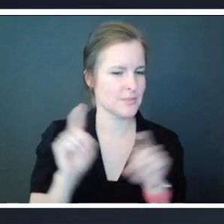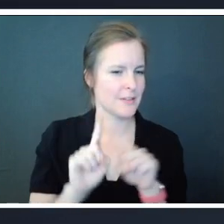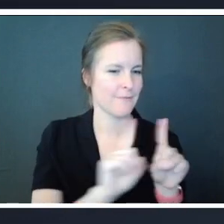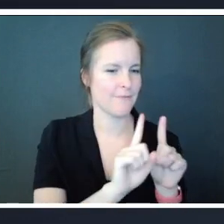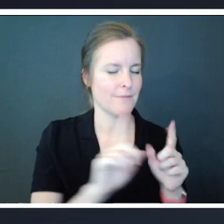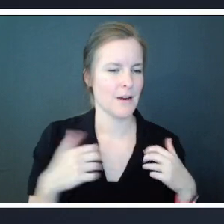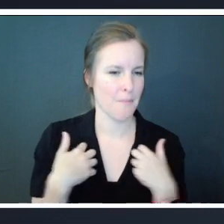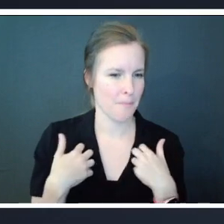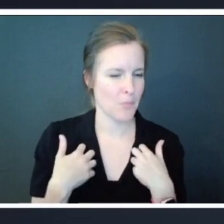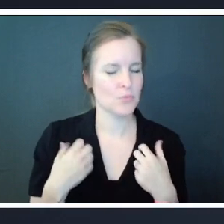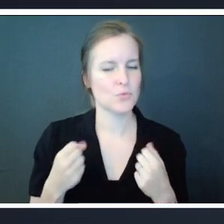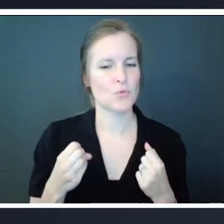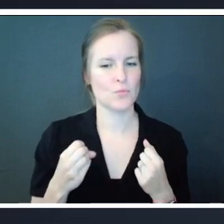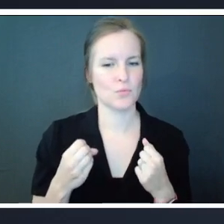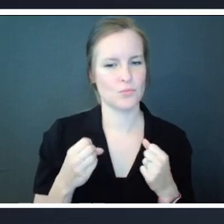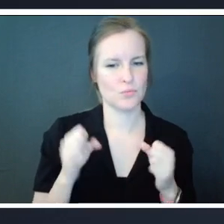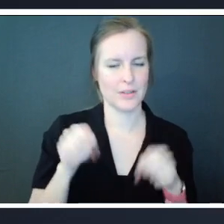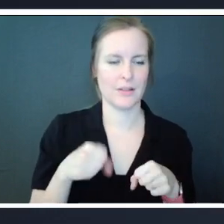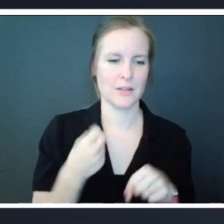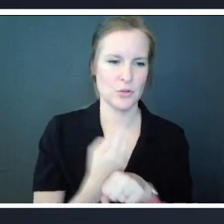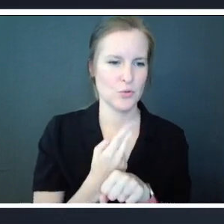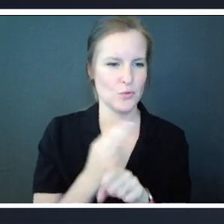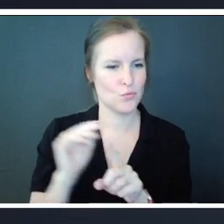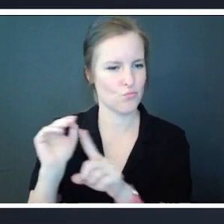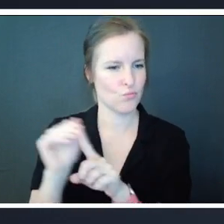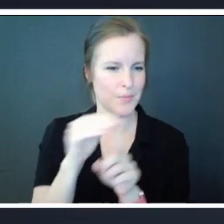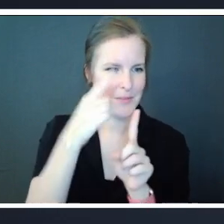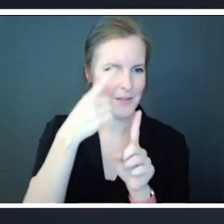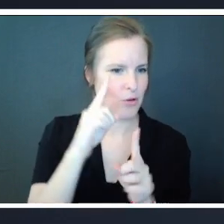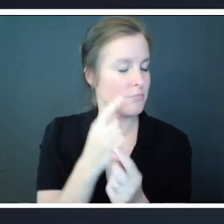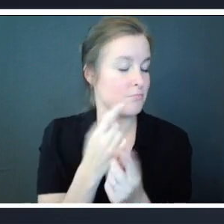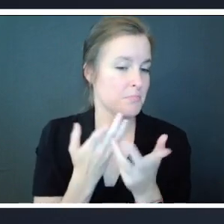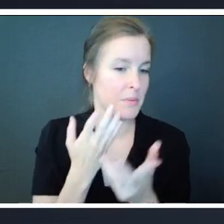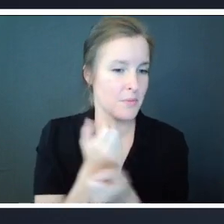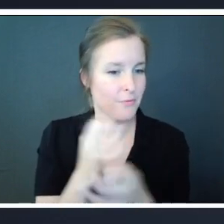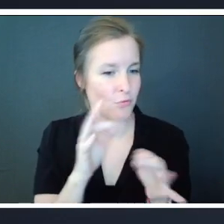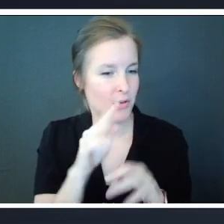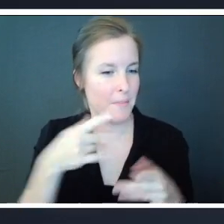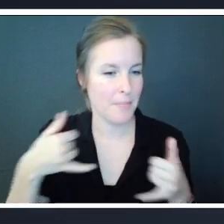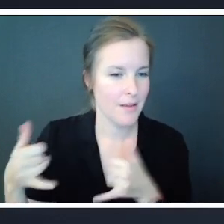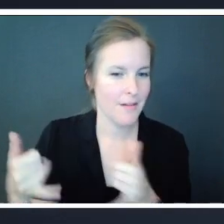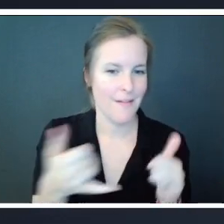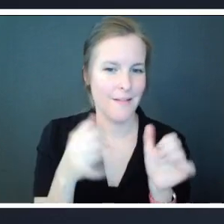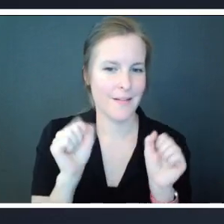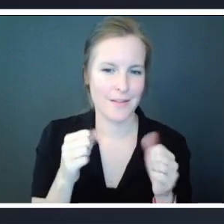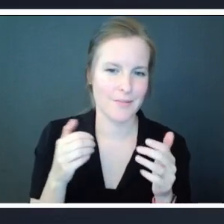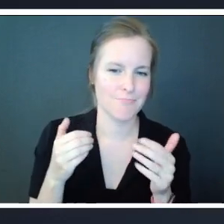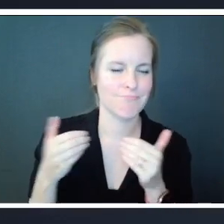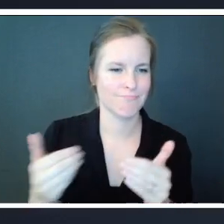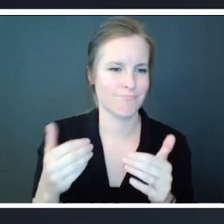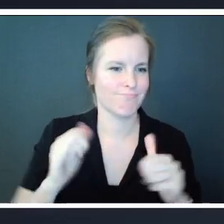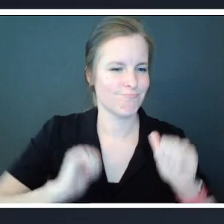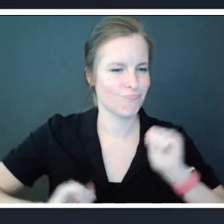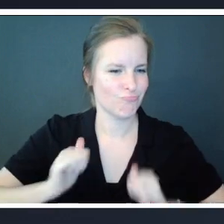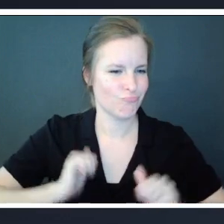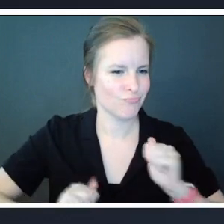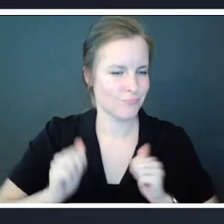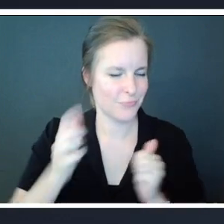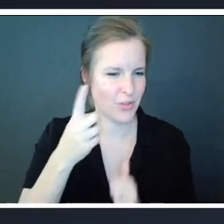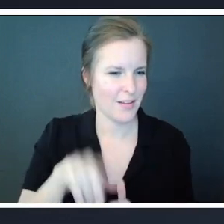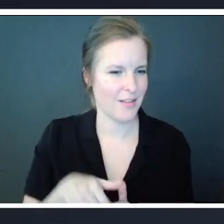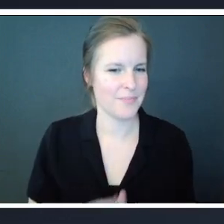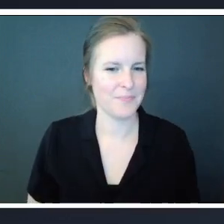for imaginary free play opportunities with these tools and prompts. Next slide please.